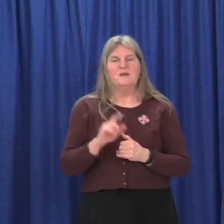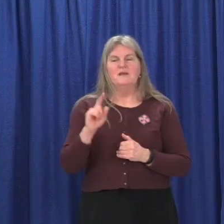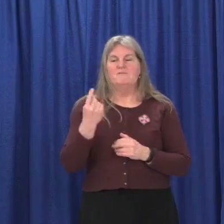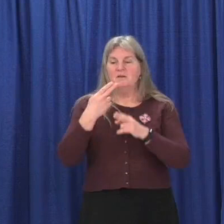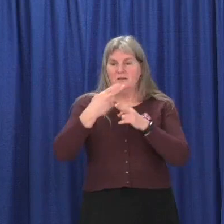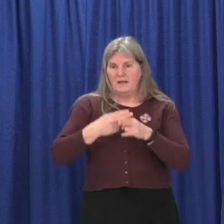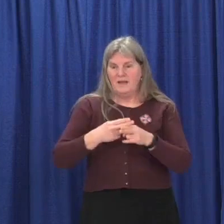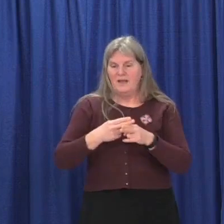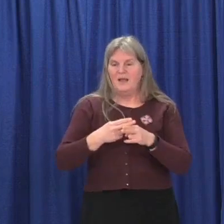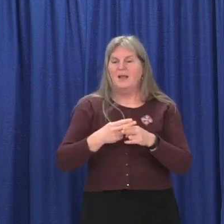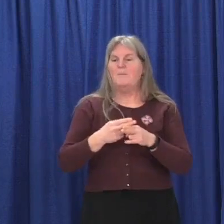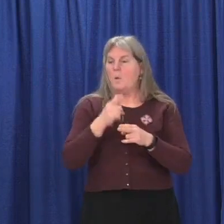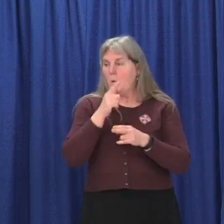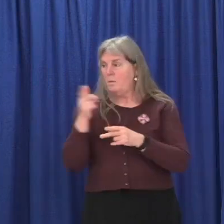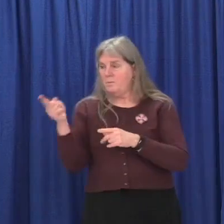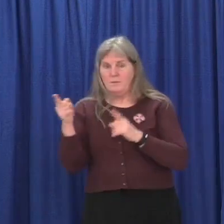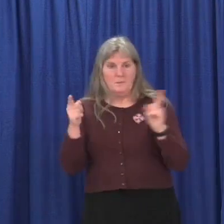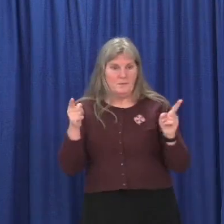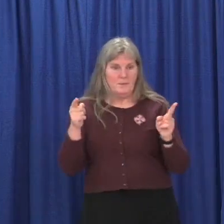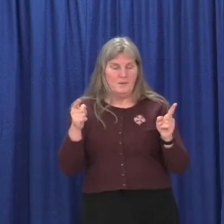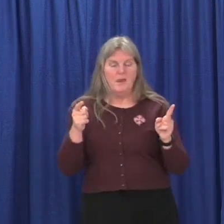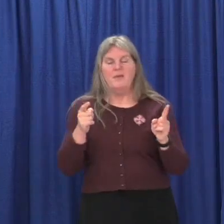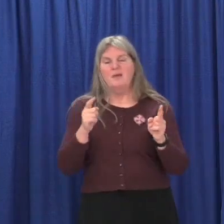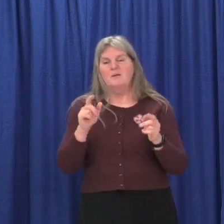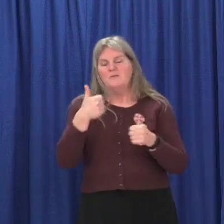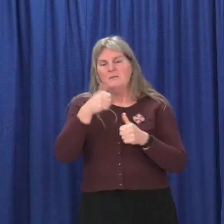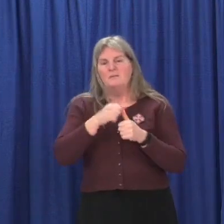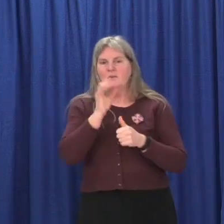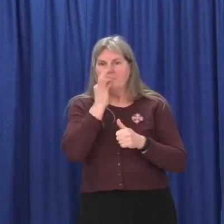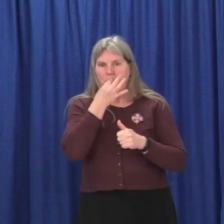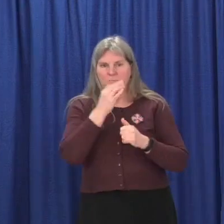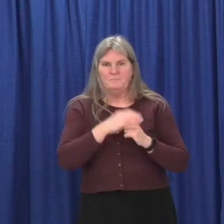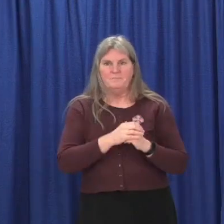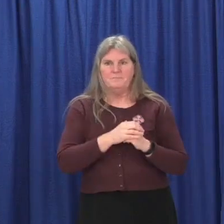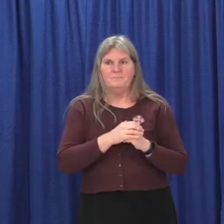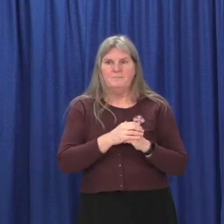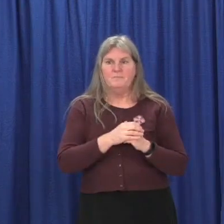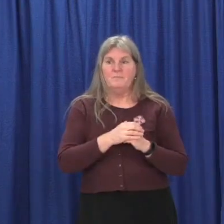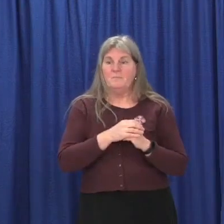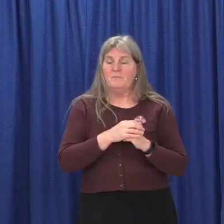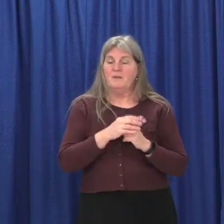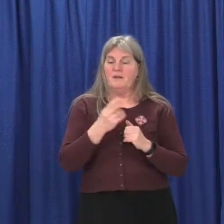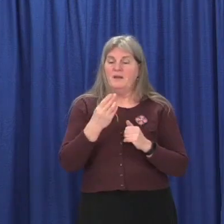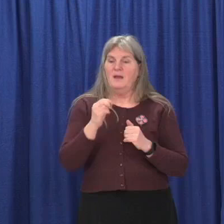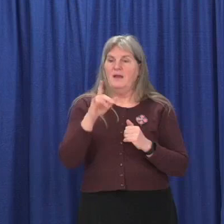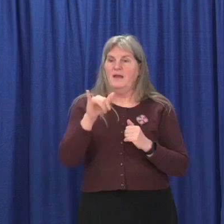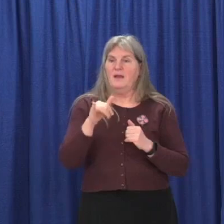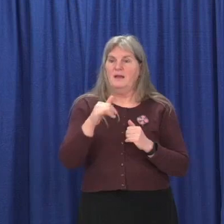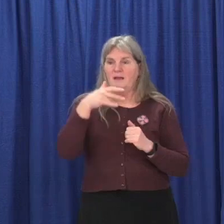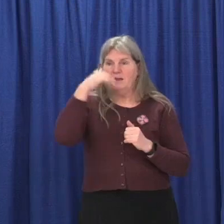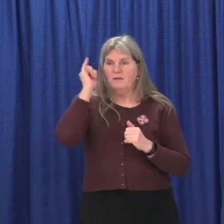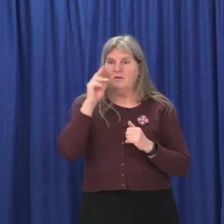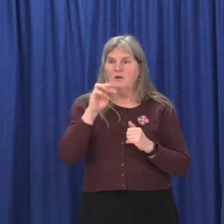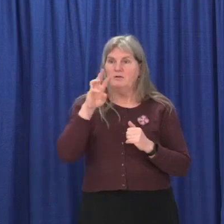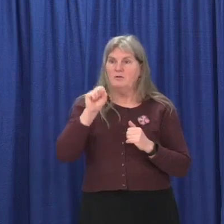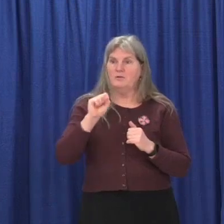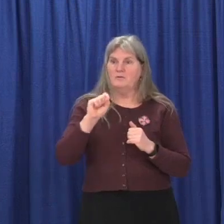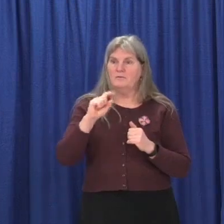to mute and unmute yourselves. We'll first go to the reporter in the room, and we'll start with Haley at "Yukon News." Thank you.